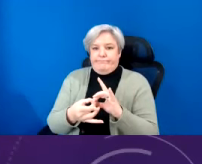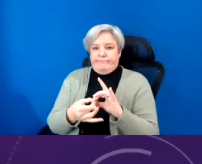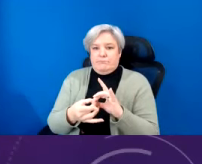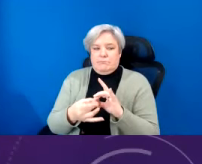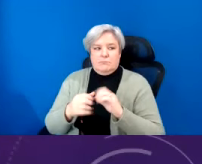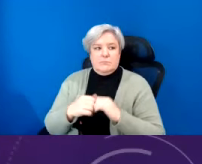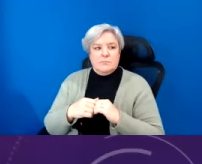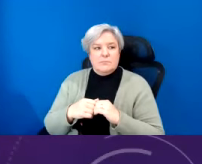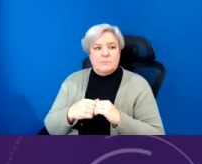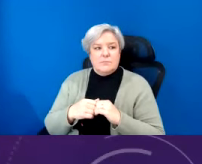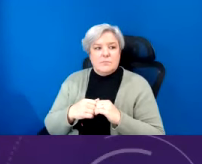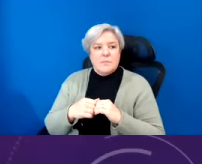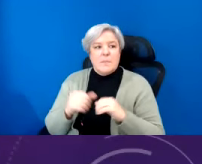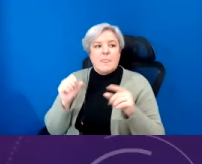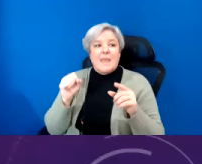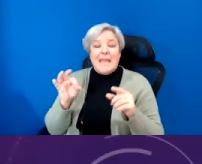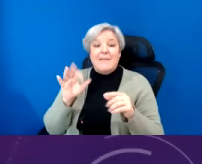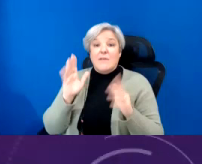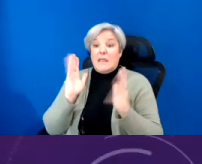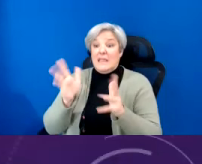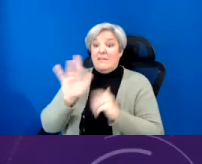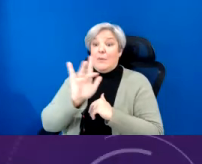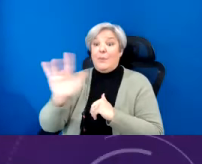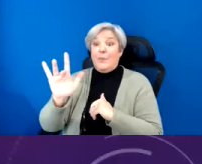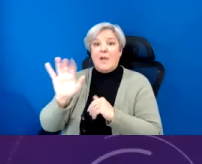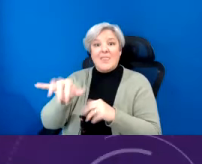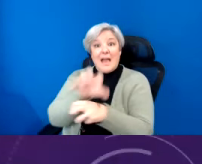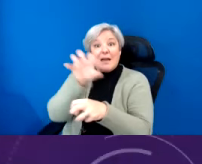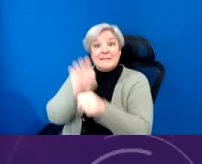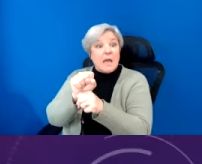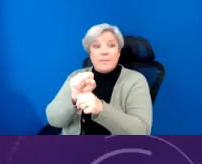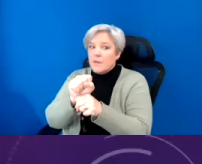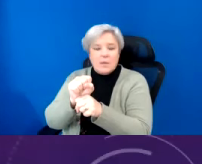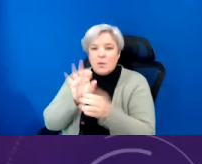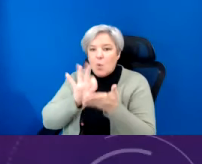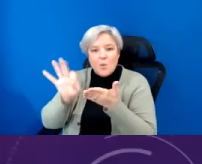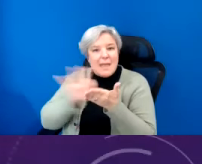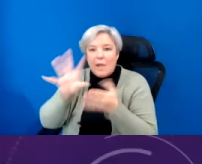and if you left it as a batch assignment would not count as part of the student's grade.